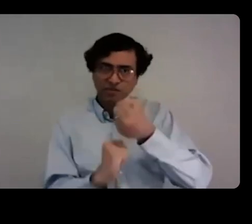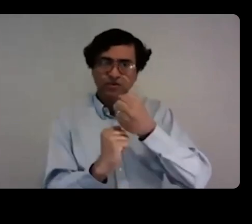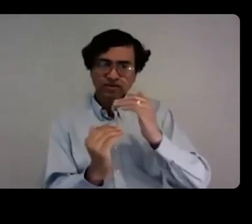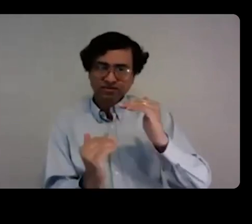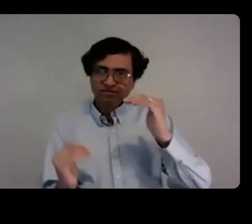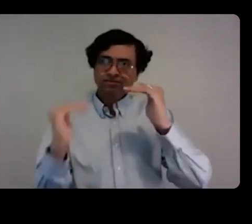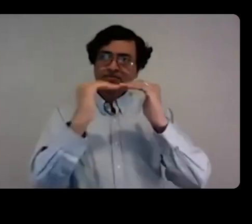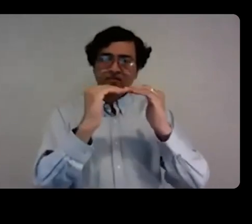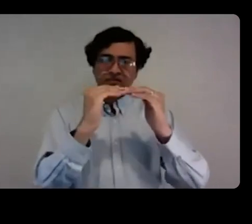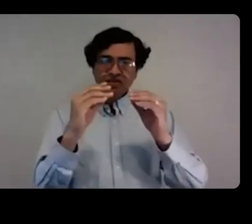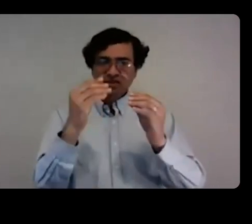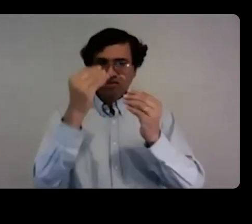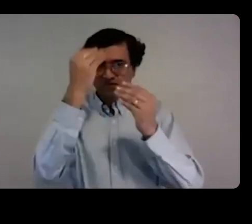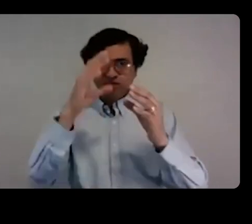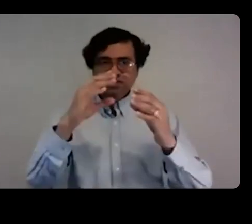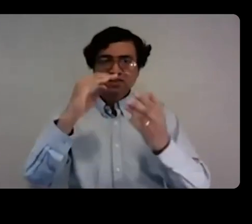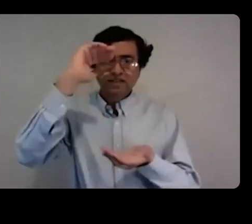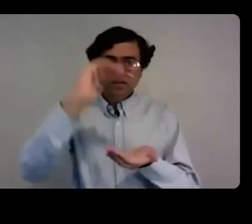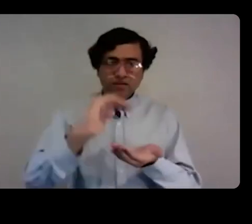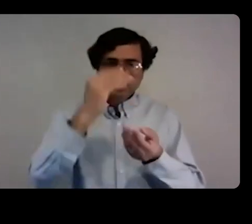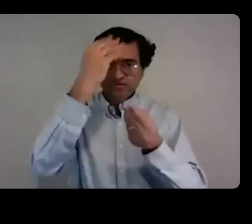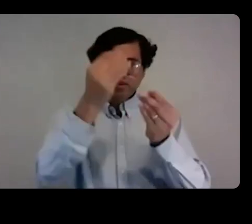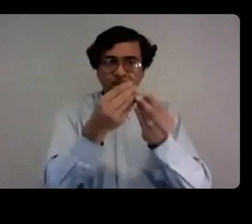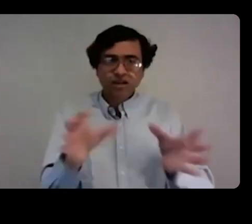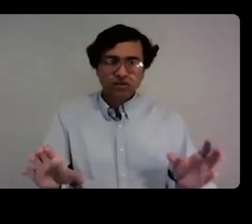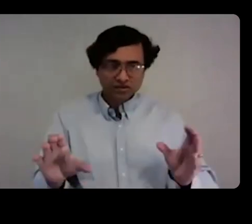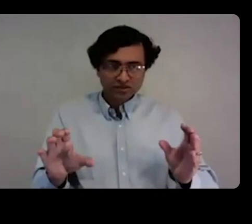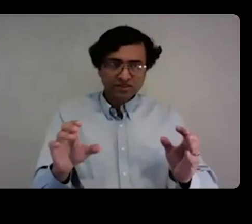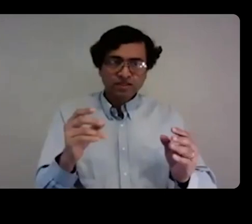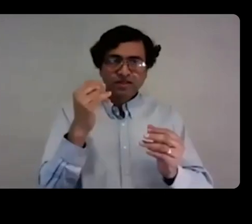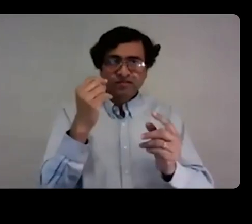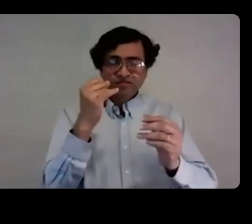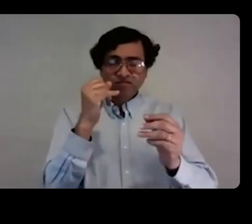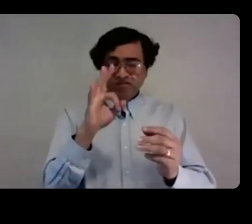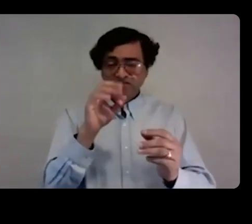And we would like to see the use of technology ameliorate some of those